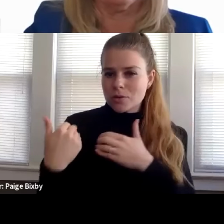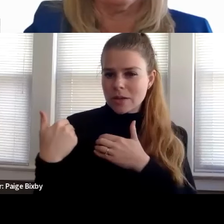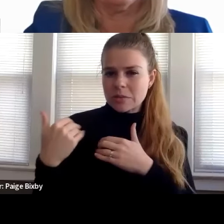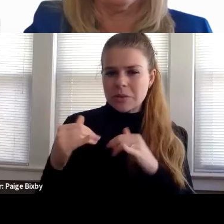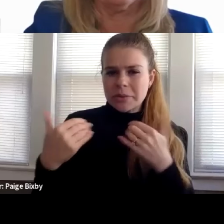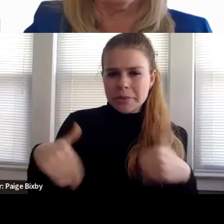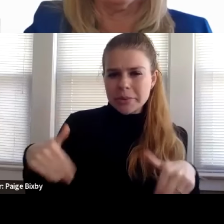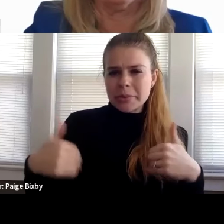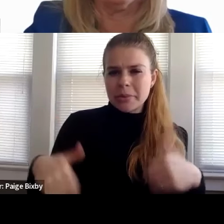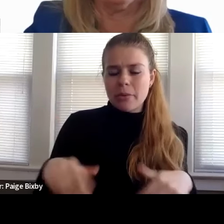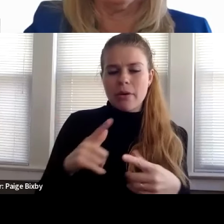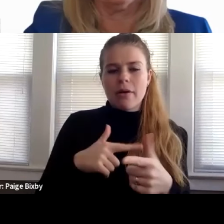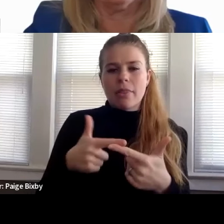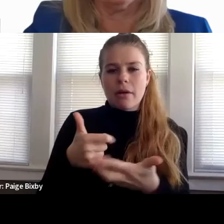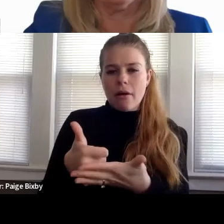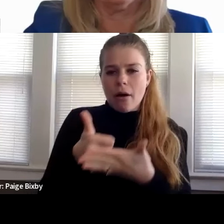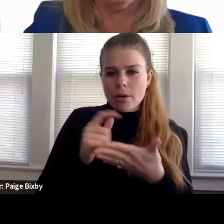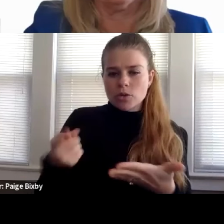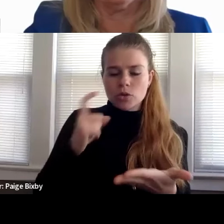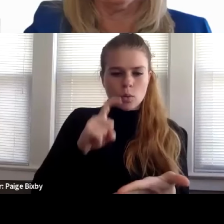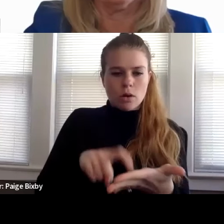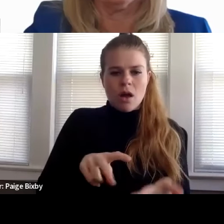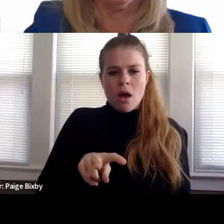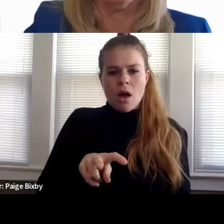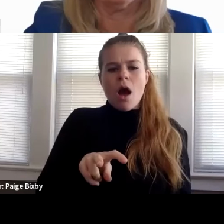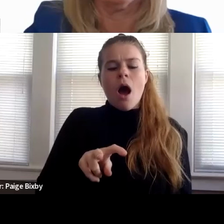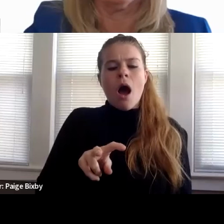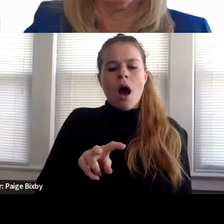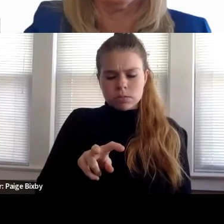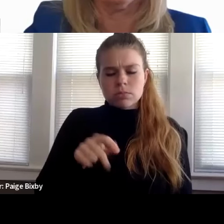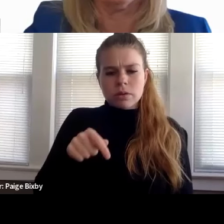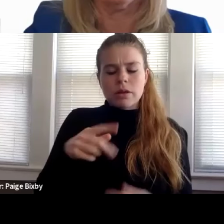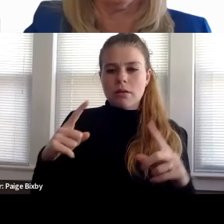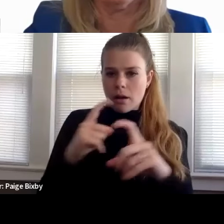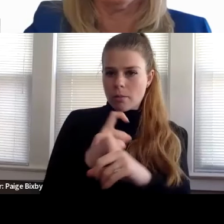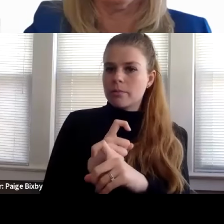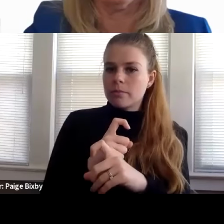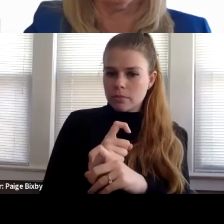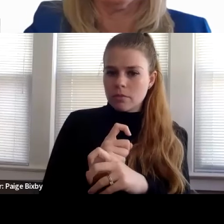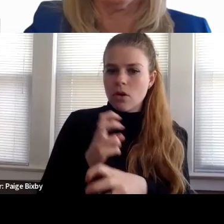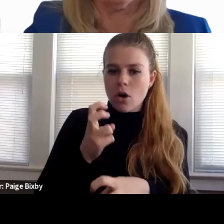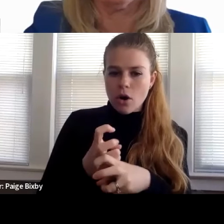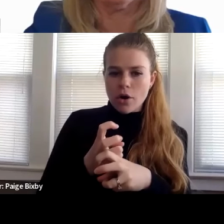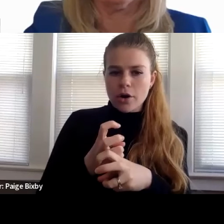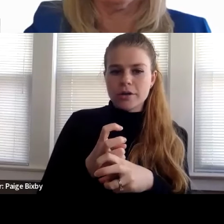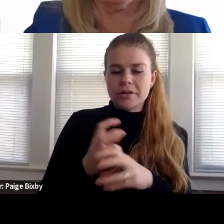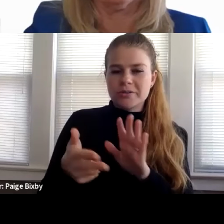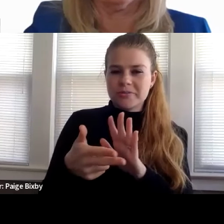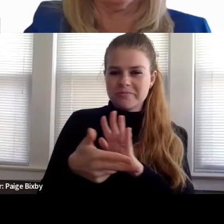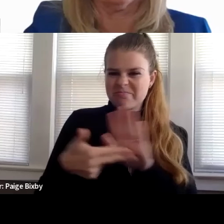And I think it helps to just to say, wow, this is really complex. I mean, it's hard to even think of something else as complex within our communities.